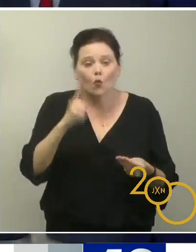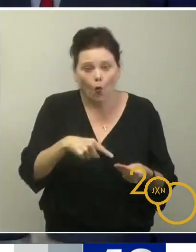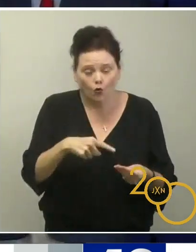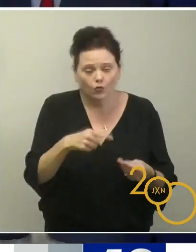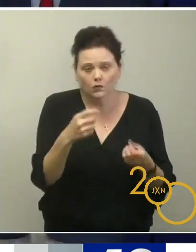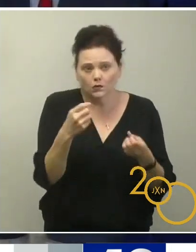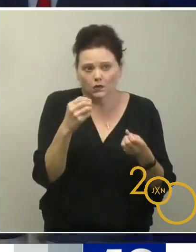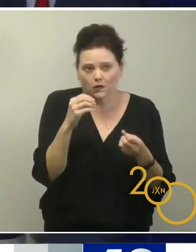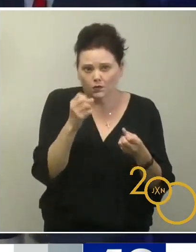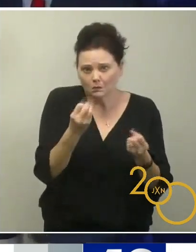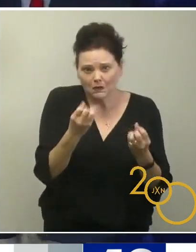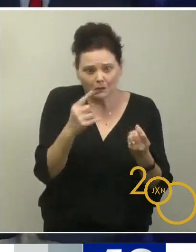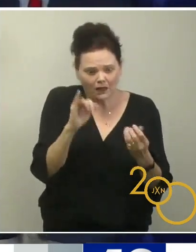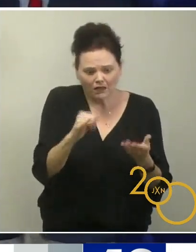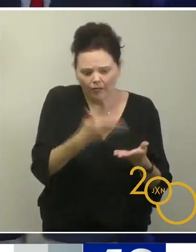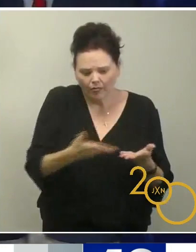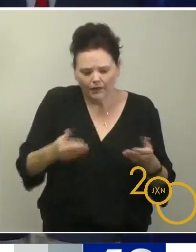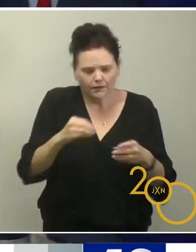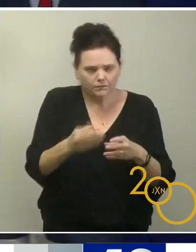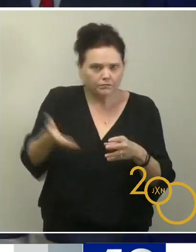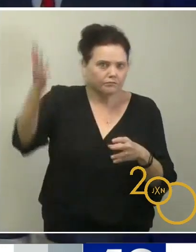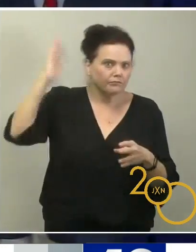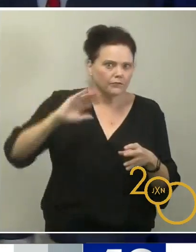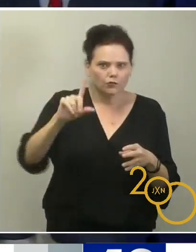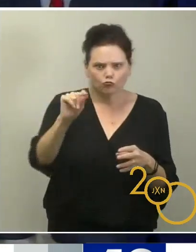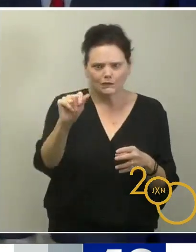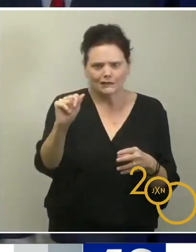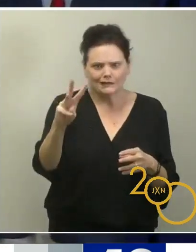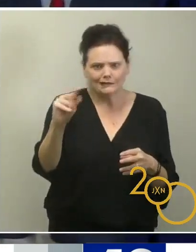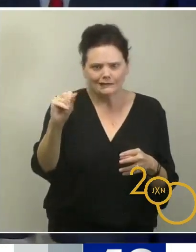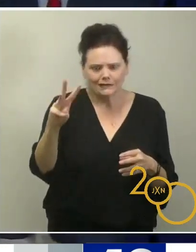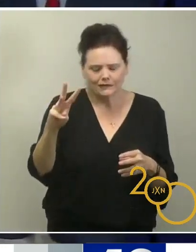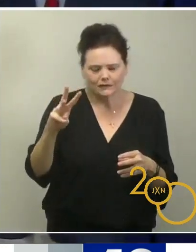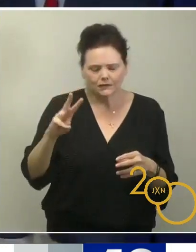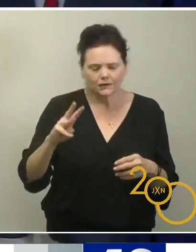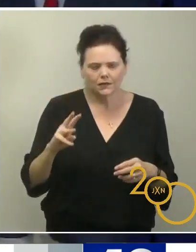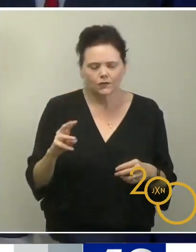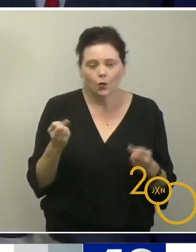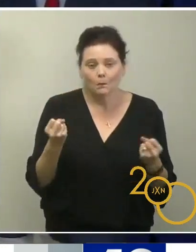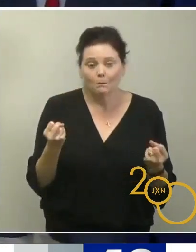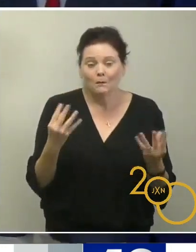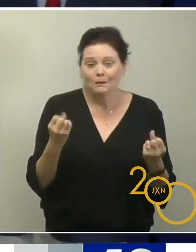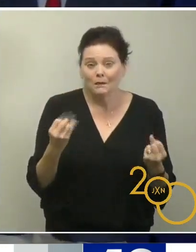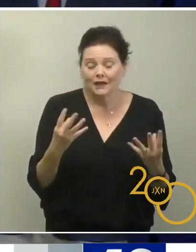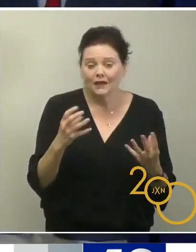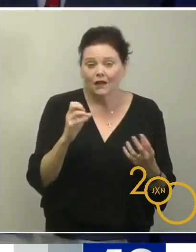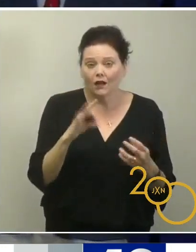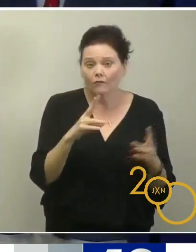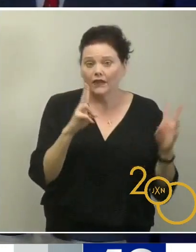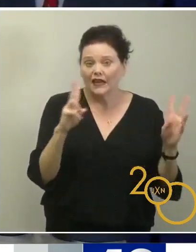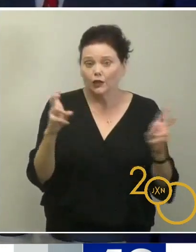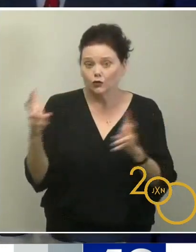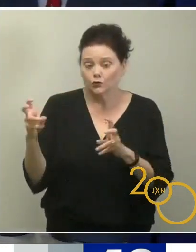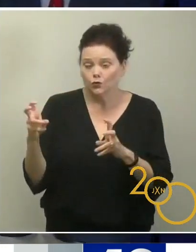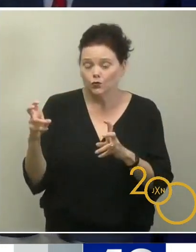I DO APPRECIATE THE FACT YOU BEEN REPORTING ON IT SINCE FEBRUARY. THE STATE DEPARTMENT OF HEALTH WITH RESPECT TO MANY OF THESE ITEMS IN 2016.